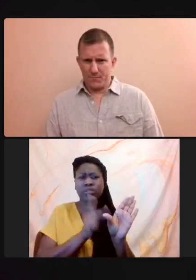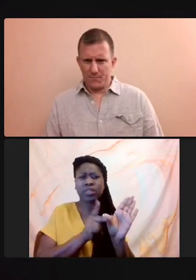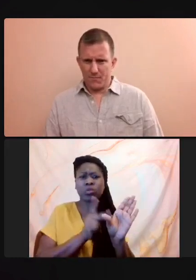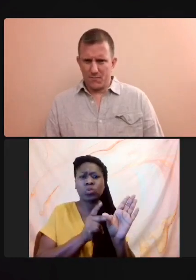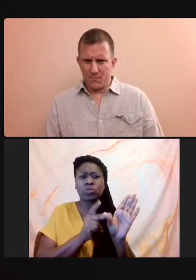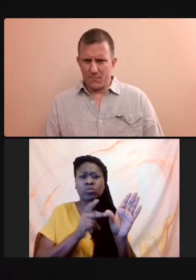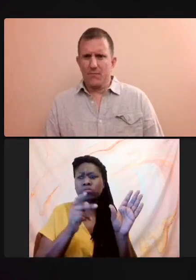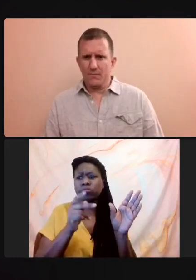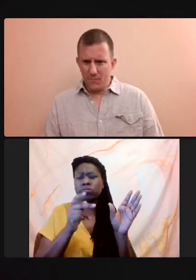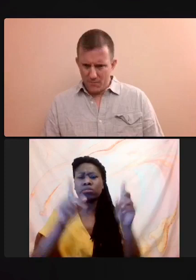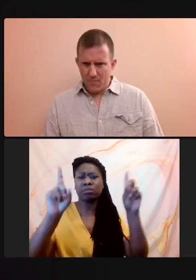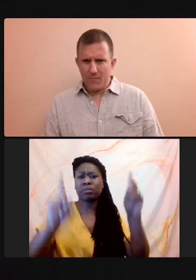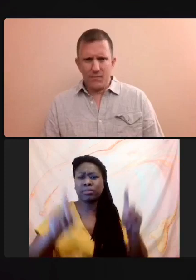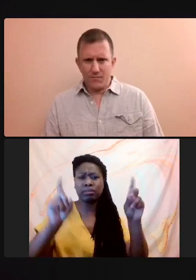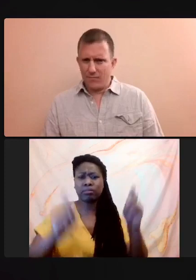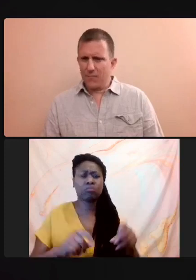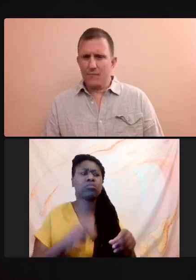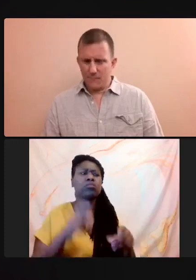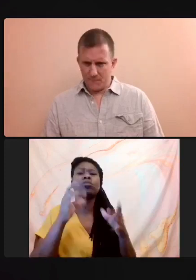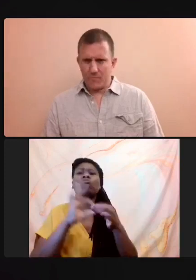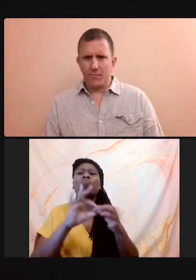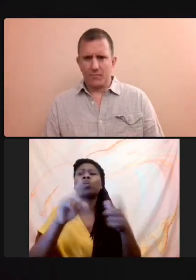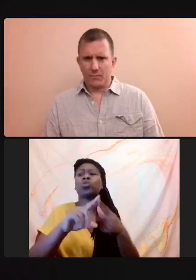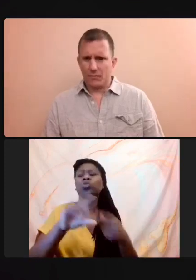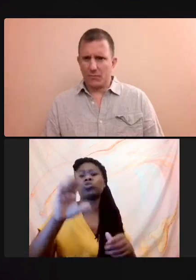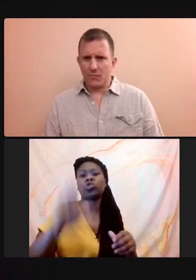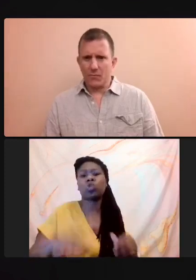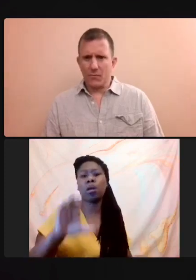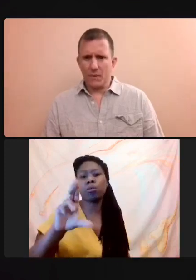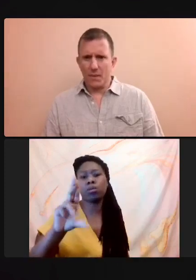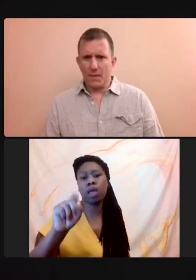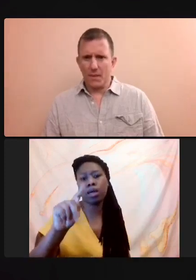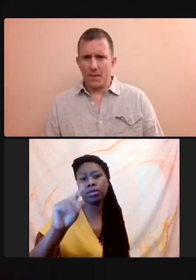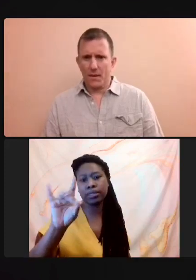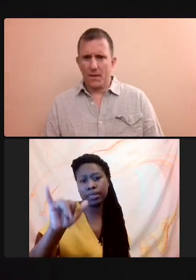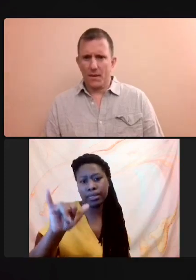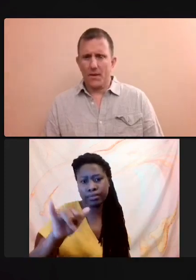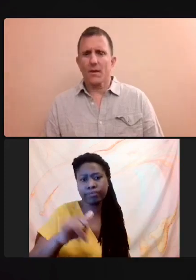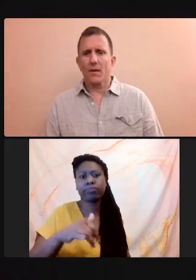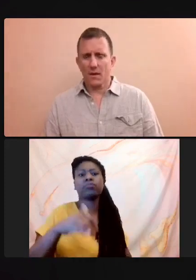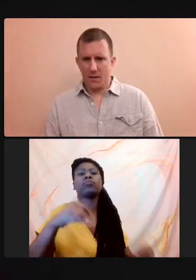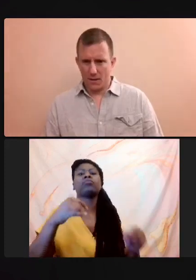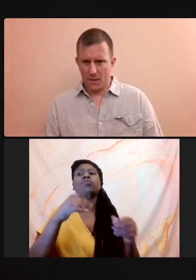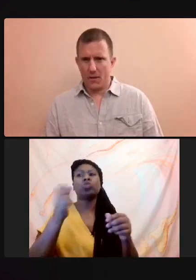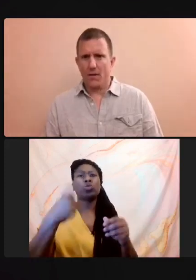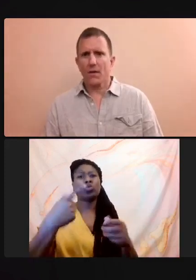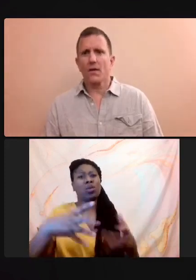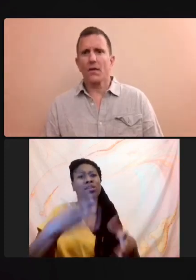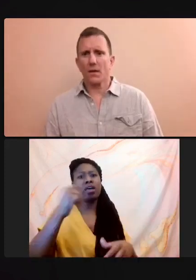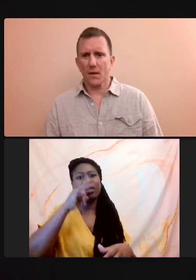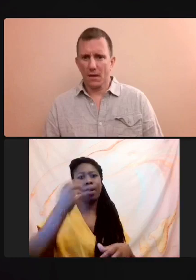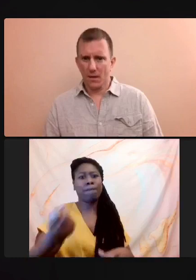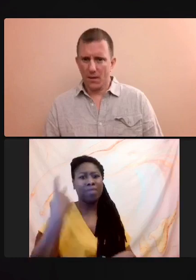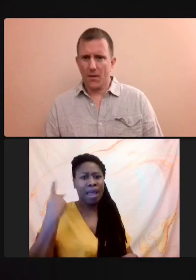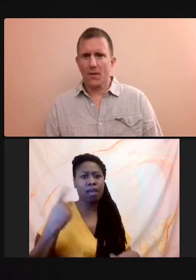And so I realized it was like, I think a psychological evaluator or something like that regarding child custody.